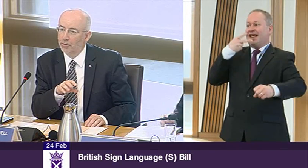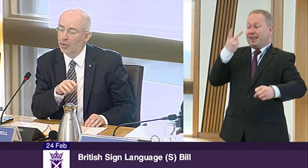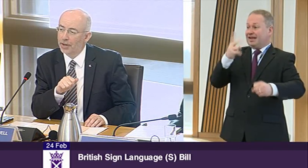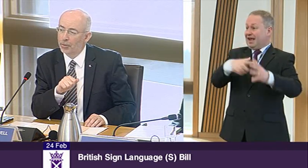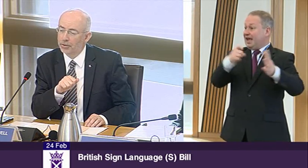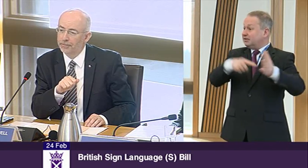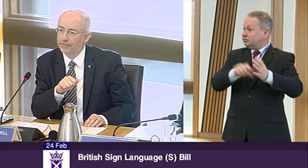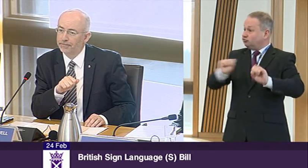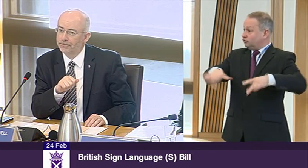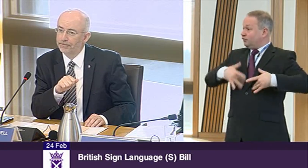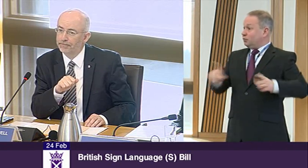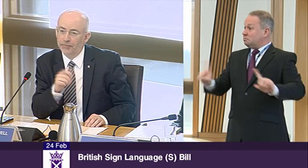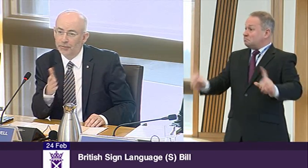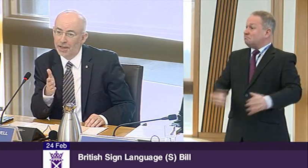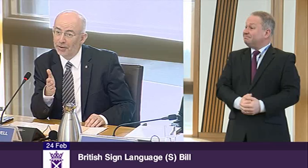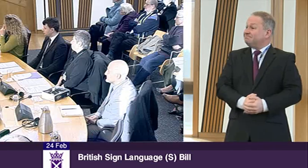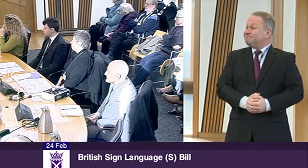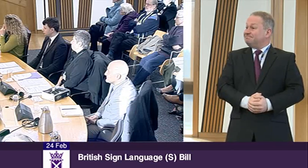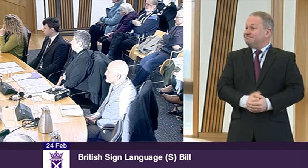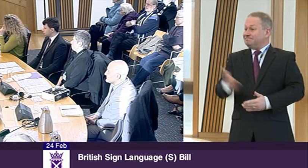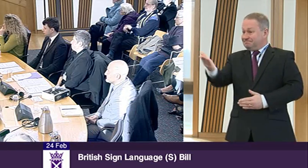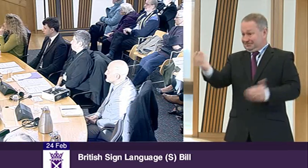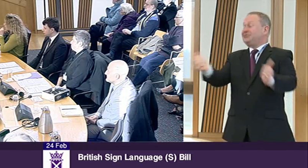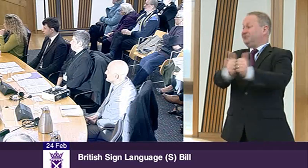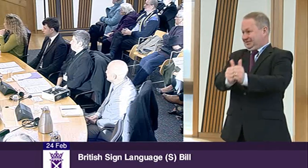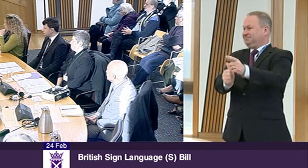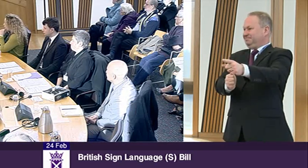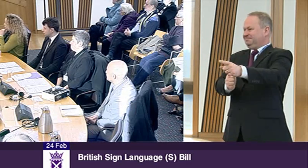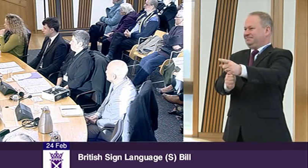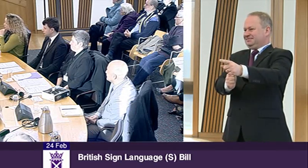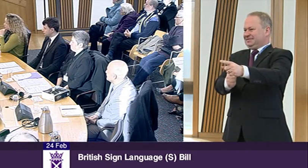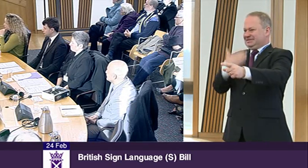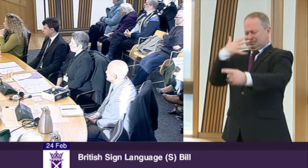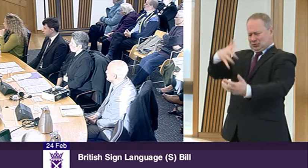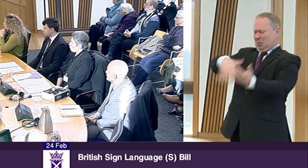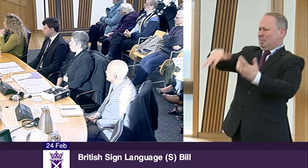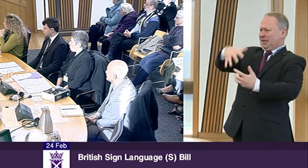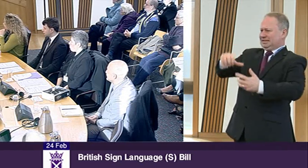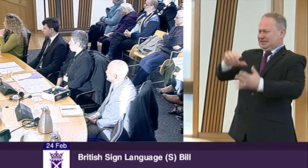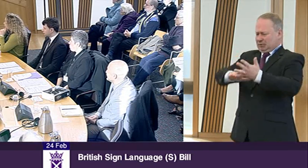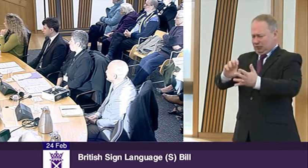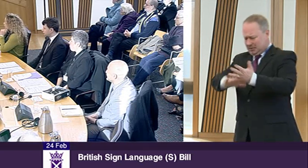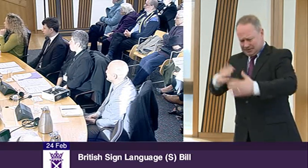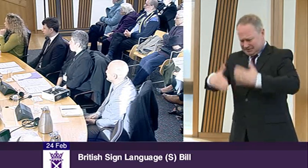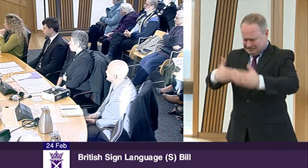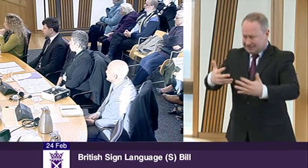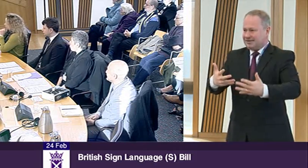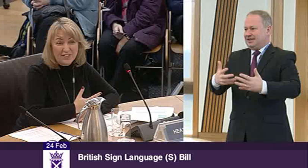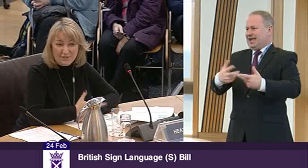(Scotland) Act 2005. What are your views on that? Heather Gray: I agree that it sounds very complicated. If we have got something that